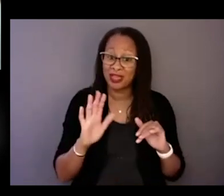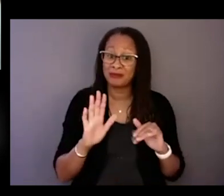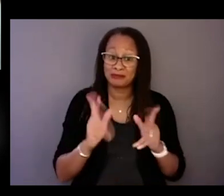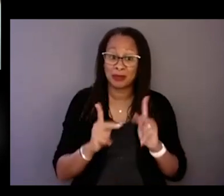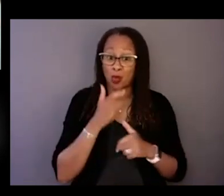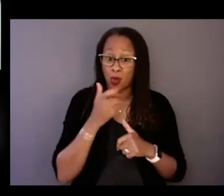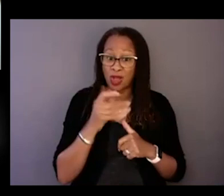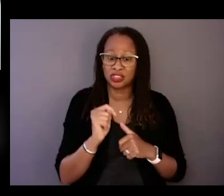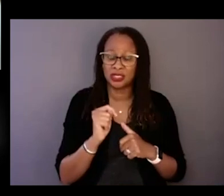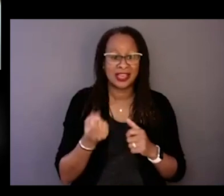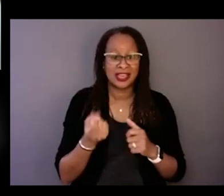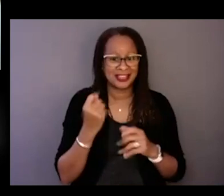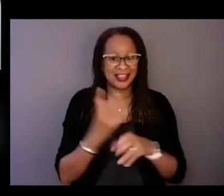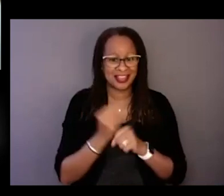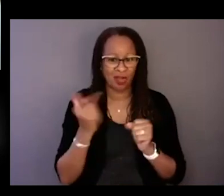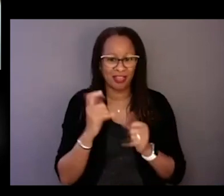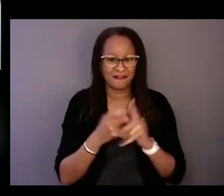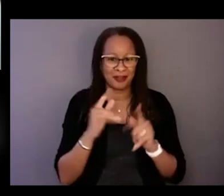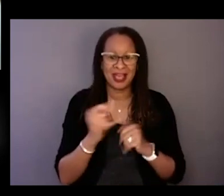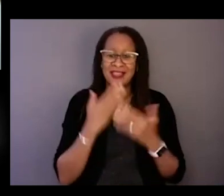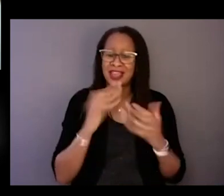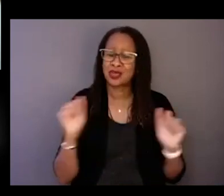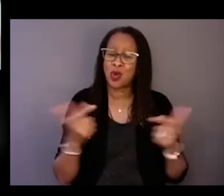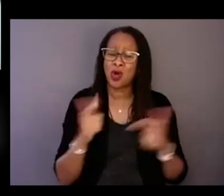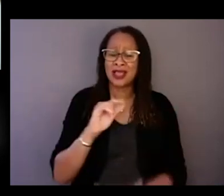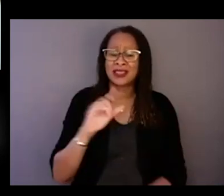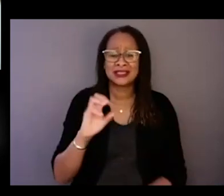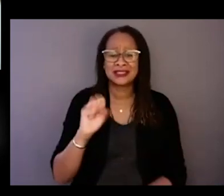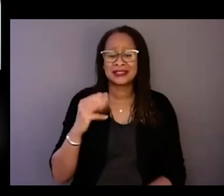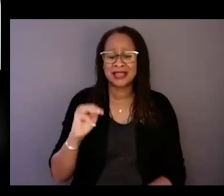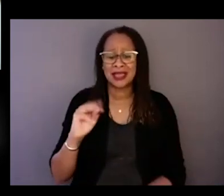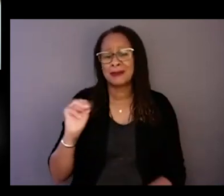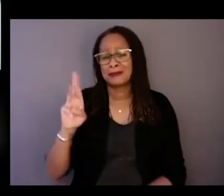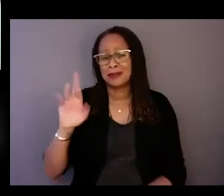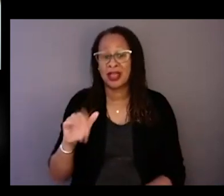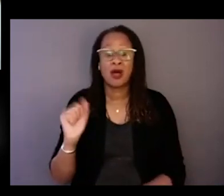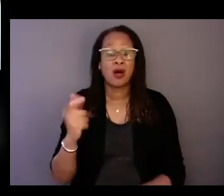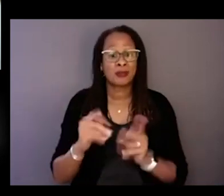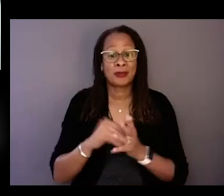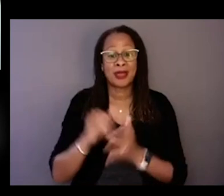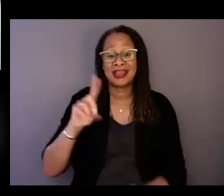Thank you all, Liz and Samantha and Mary and all the great folks at IDA, thank you for a really, really fun conversation.